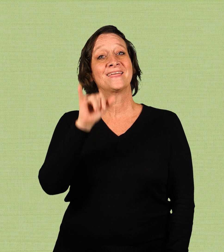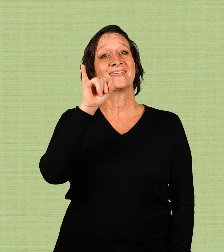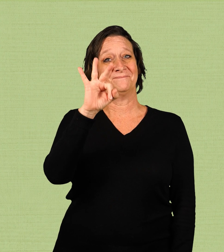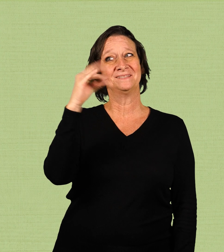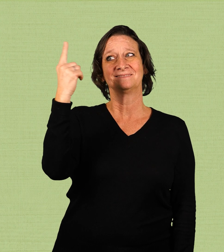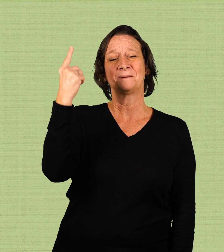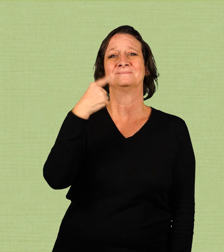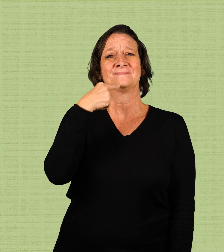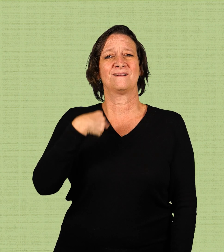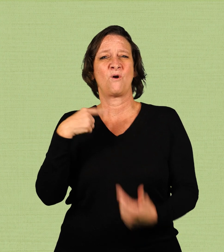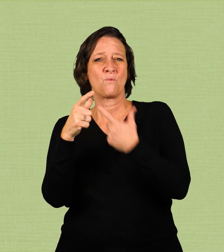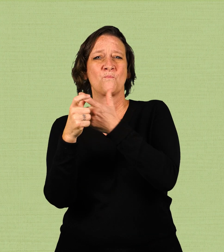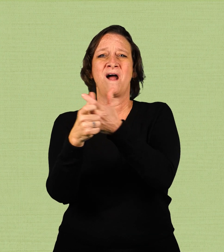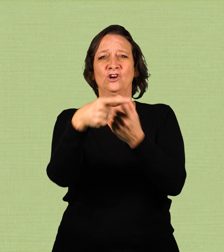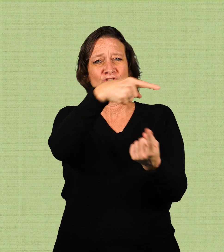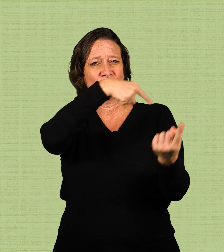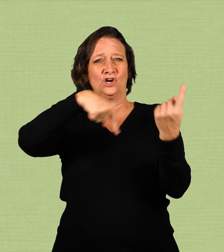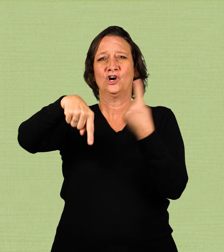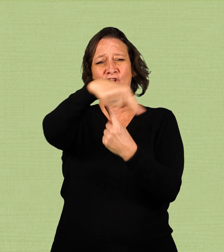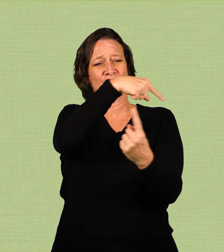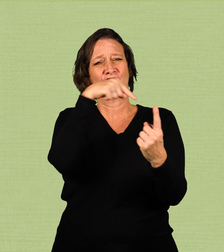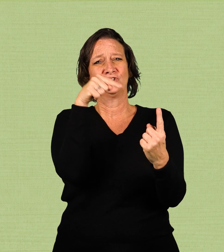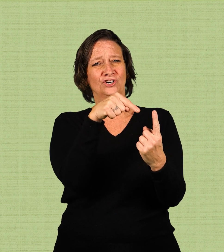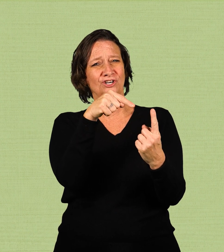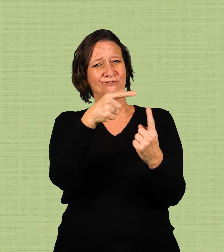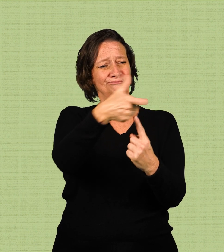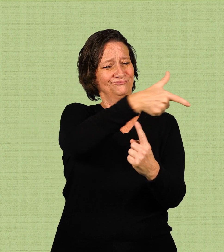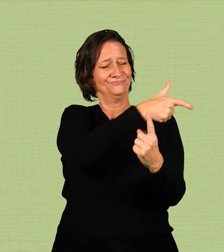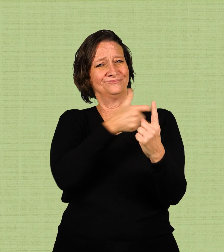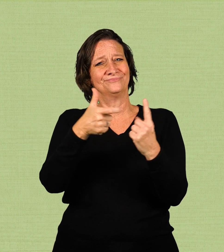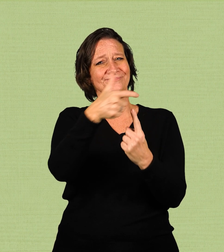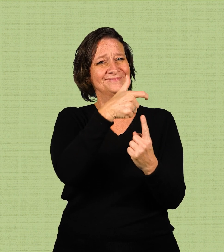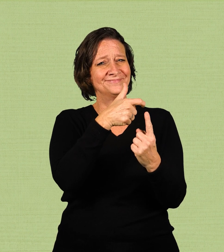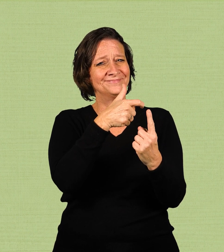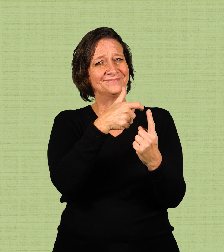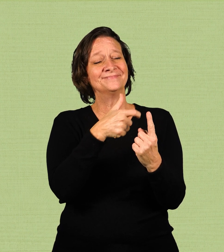If someone says, “I ran circles around her,”